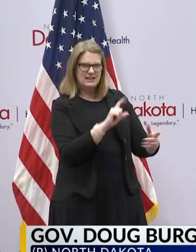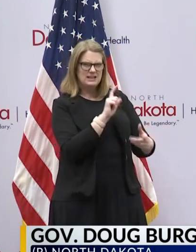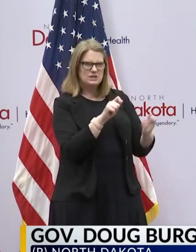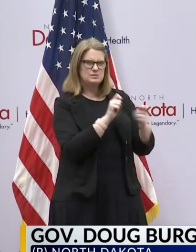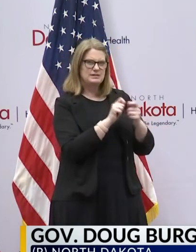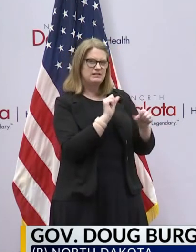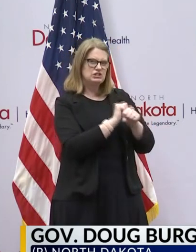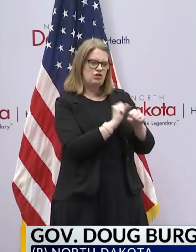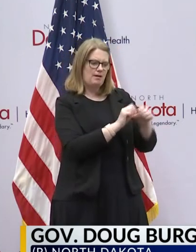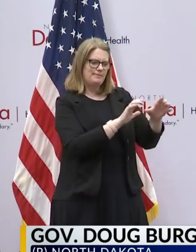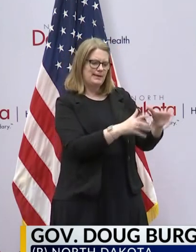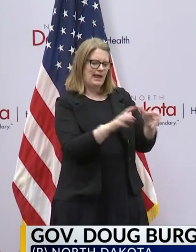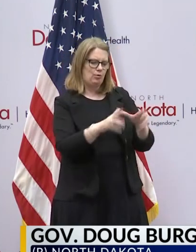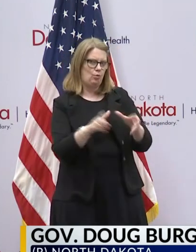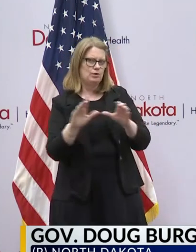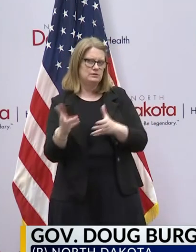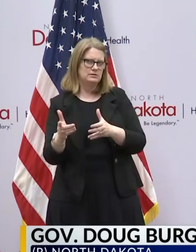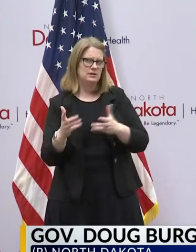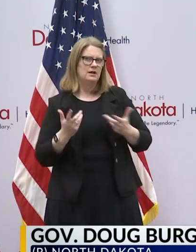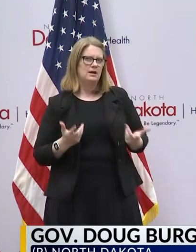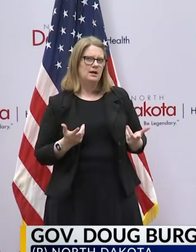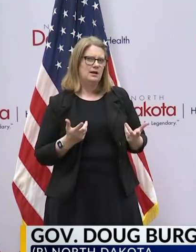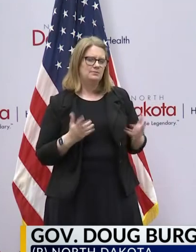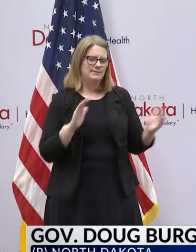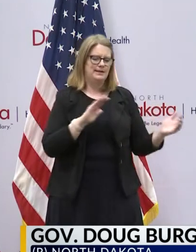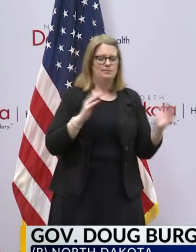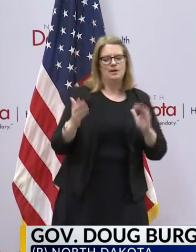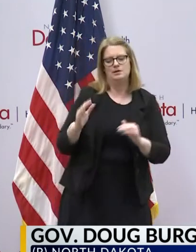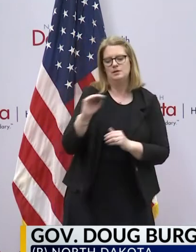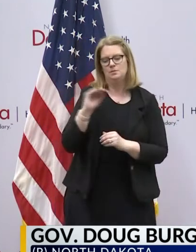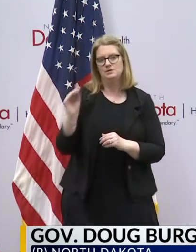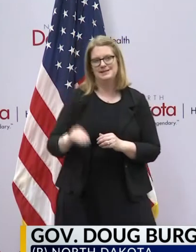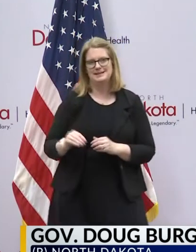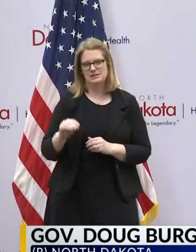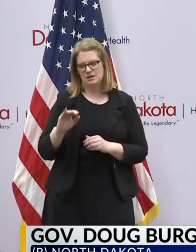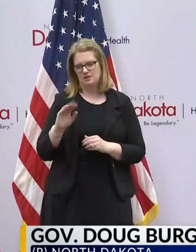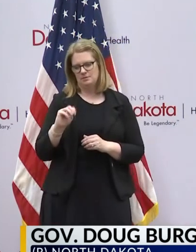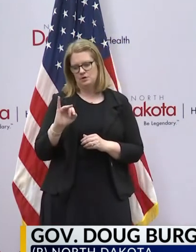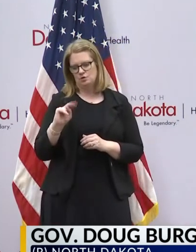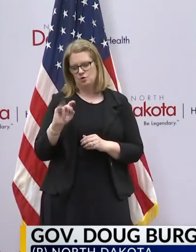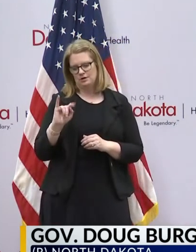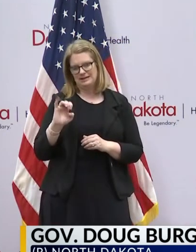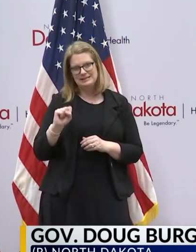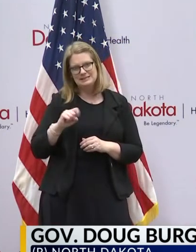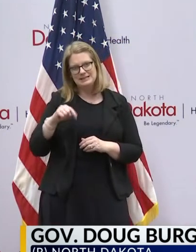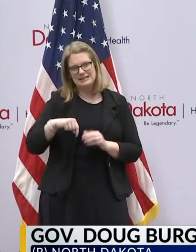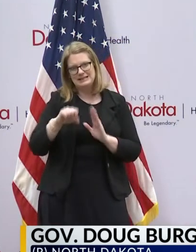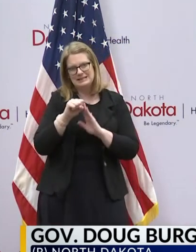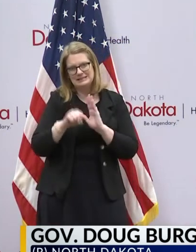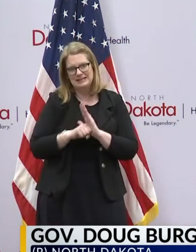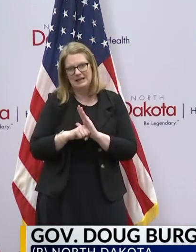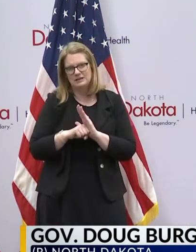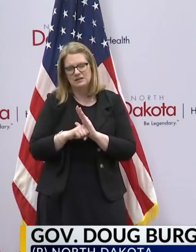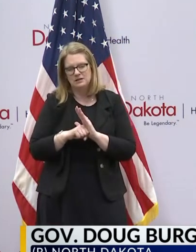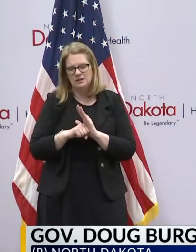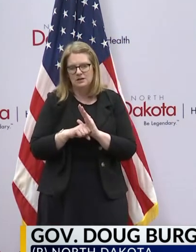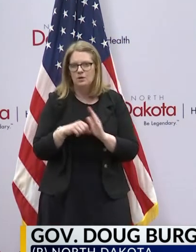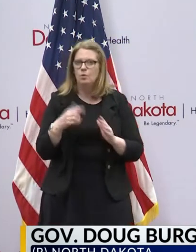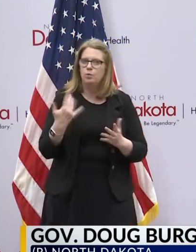INFECTION RATE MAY BE REPRESENTATIVE OF THE PERCENTAGE OF THOSE MINORITIES IN THE PARTICULAR JOB CATEGORIES AS OPPOSED TO PERCENTAGE OF MINORITIES IN OUR STATE.